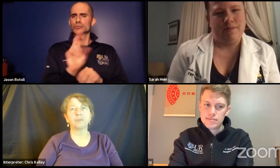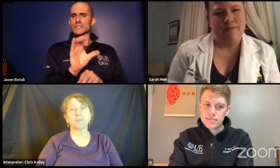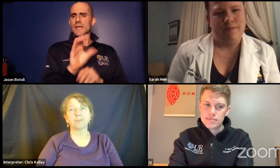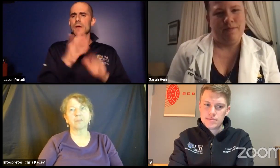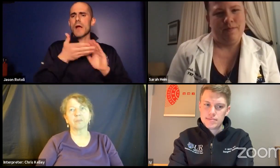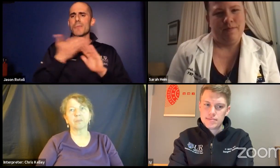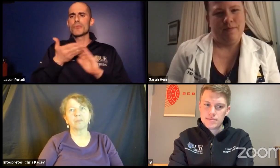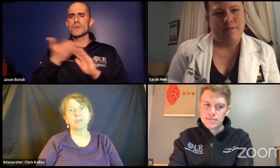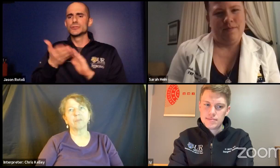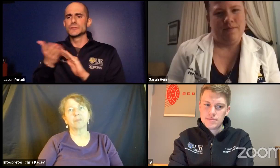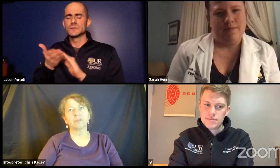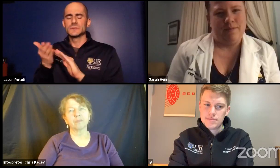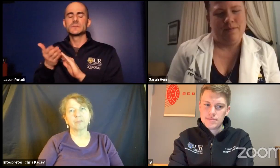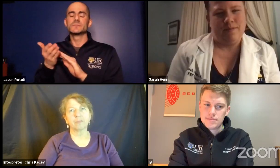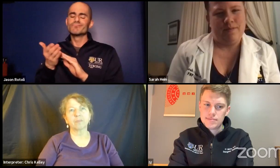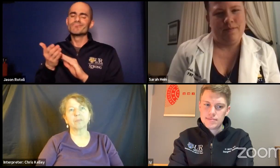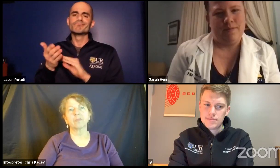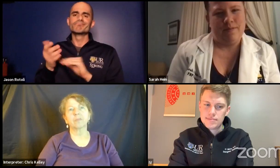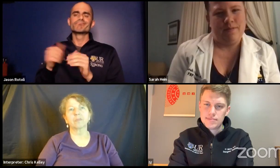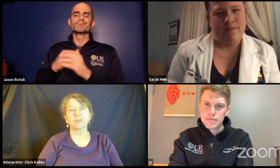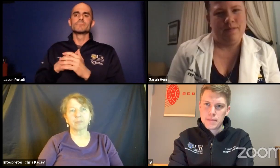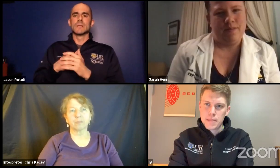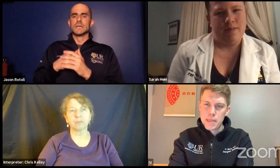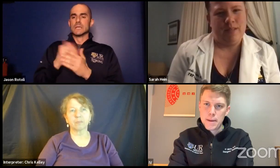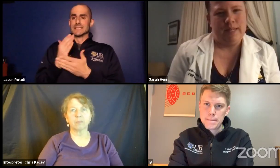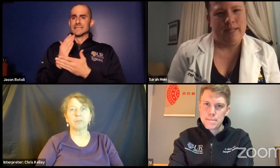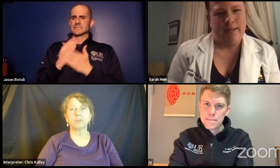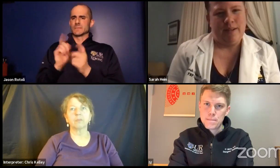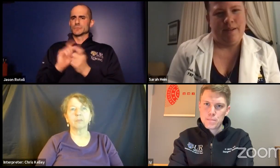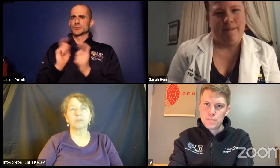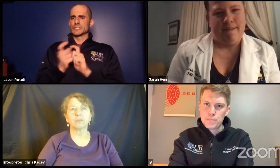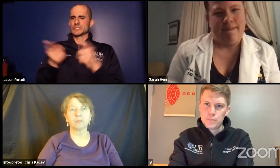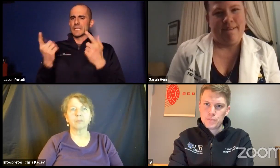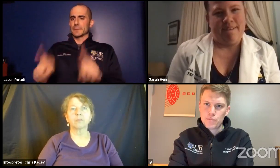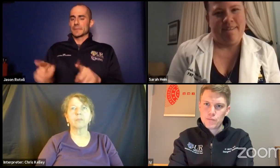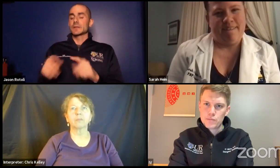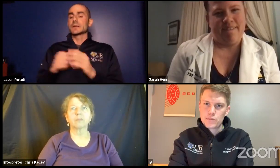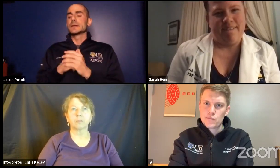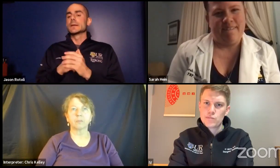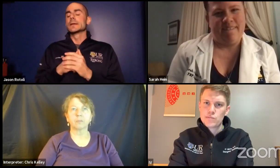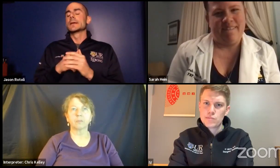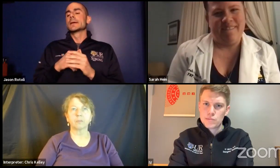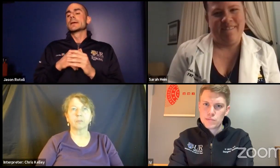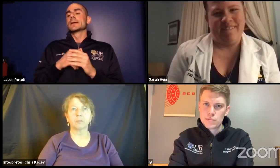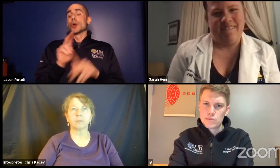present much differently when having heart attack symptoms. Right. You don't want to play